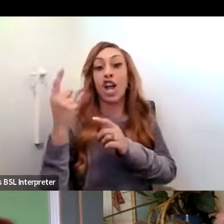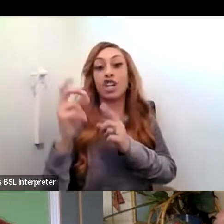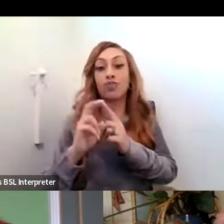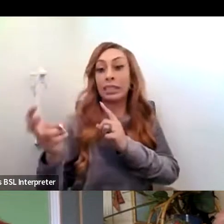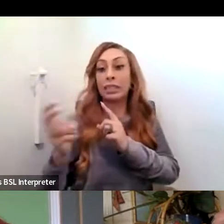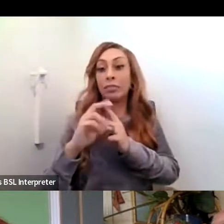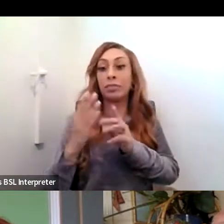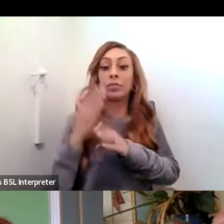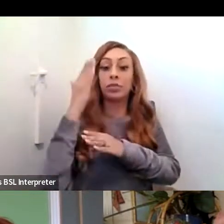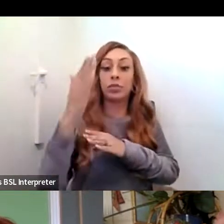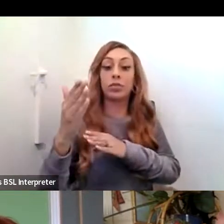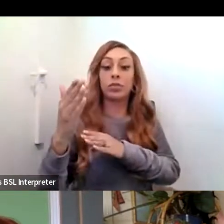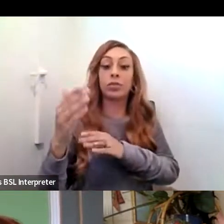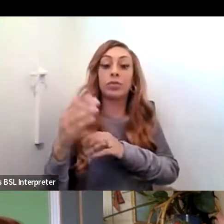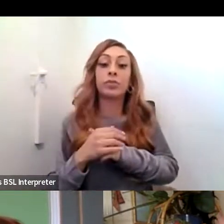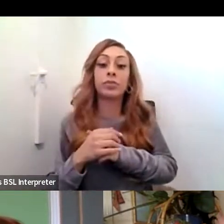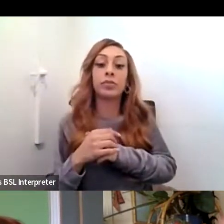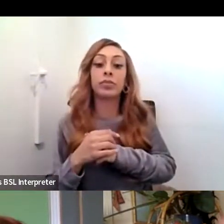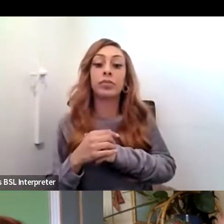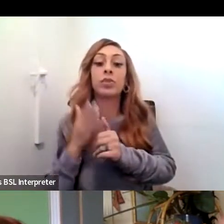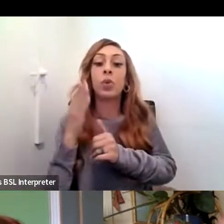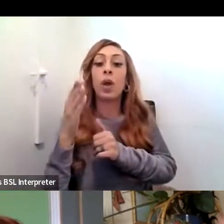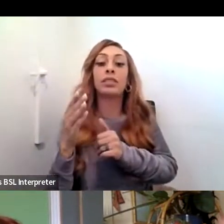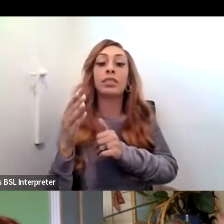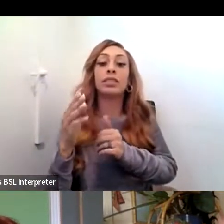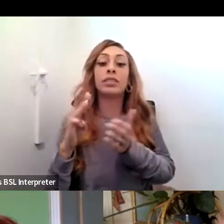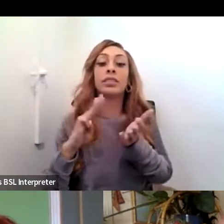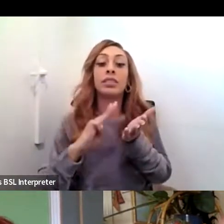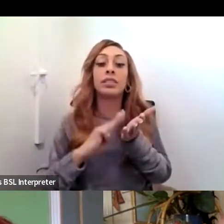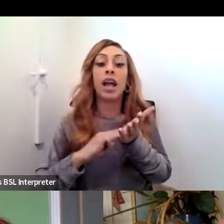we went mudlarking on the Thames with a lady mudlarker,